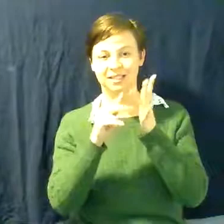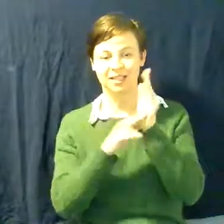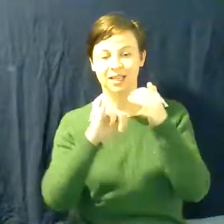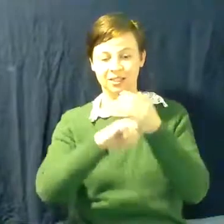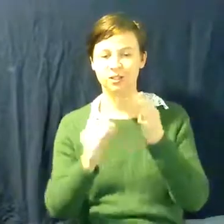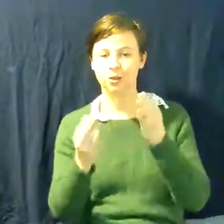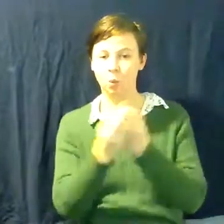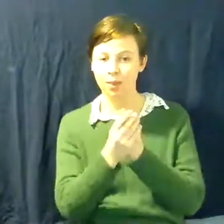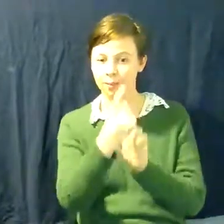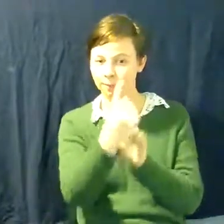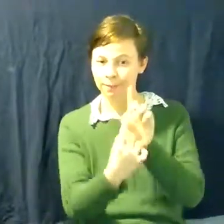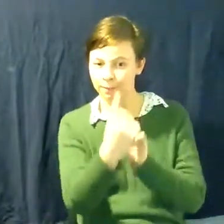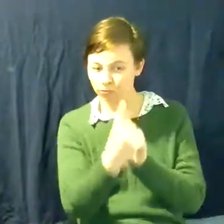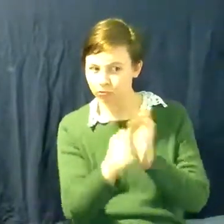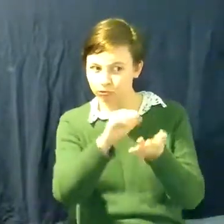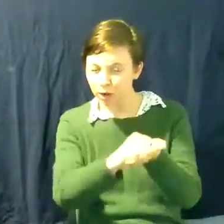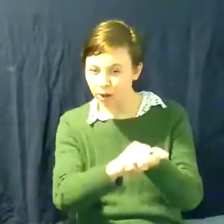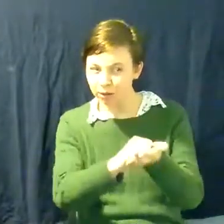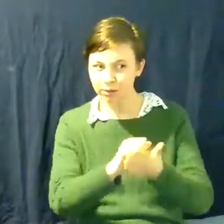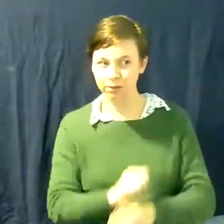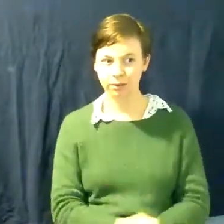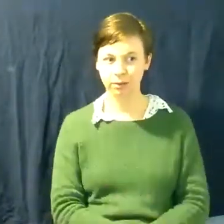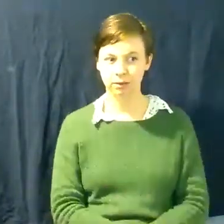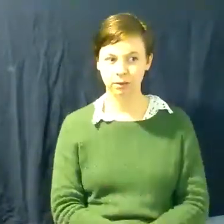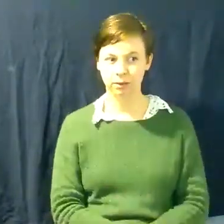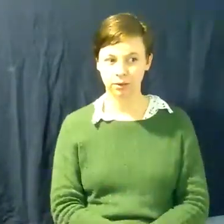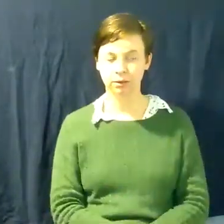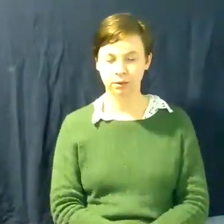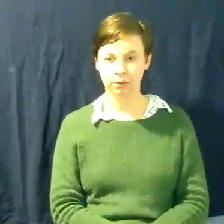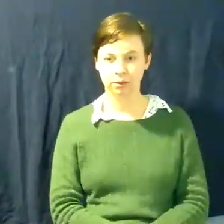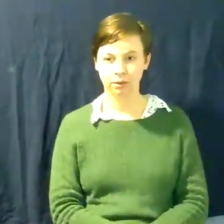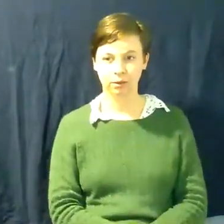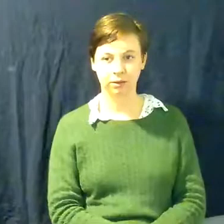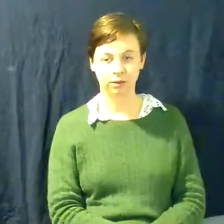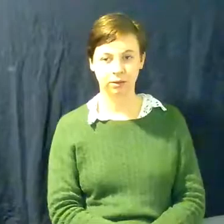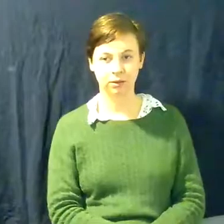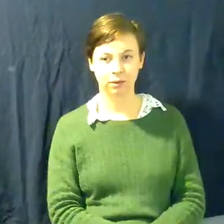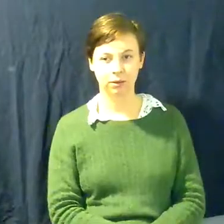and we're going to have